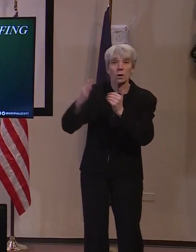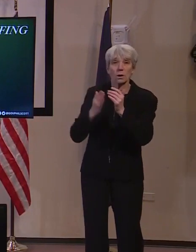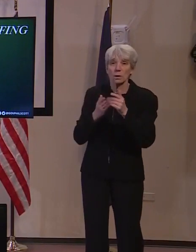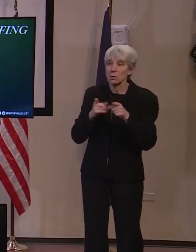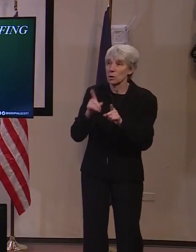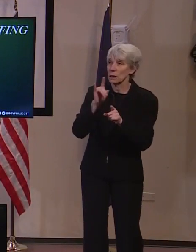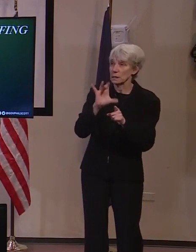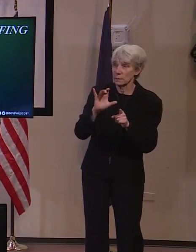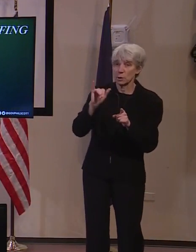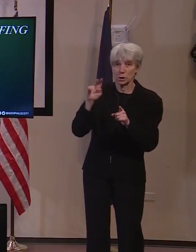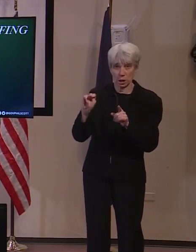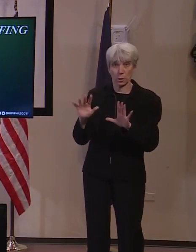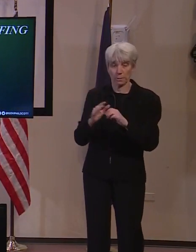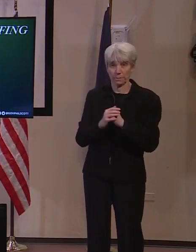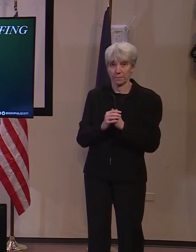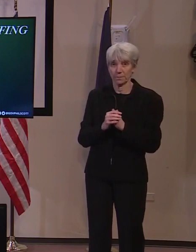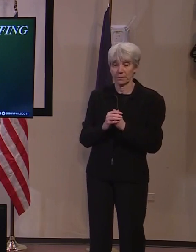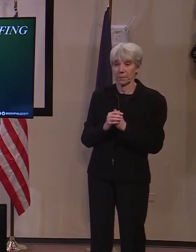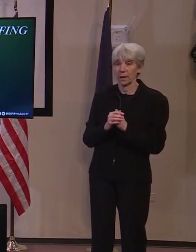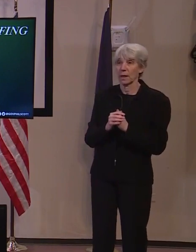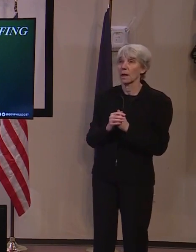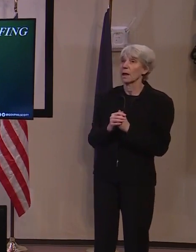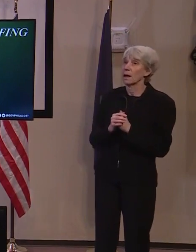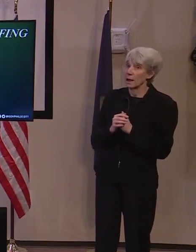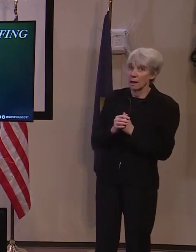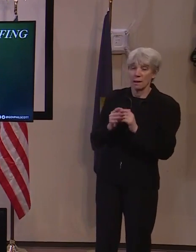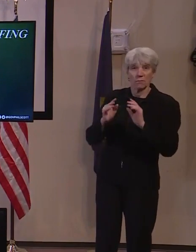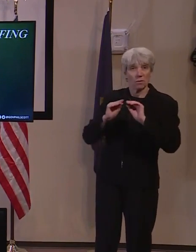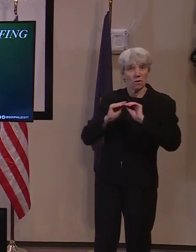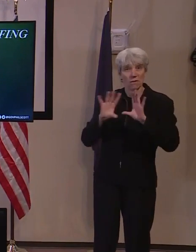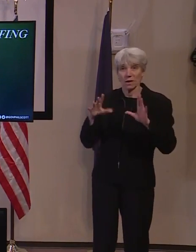Obviously, we're still in a very challenging stage of the pandemic,